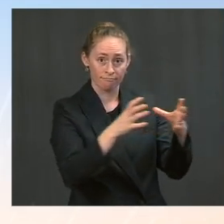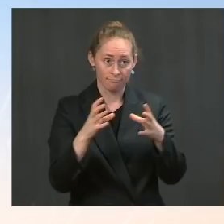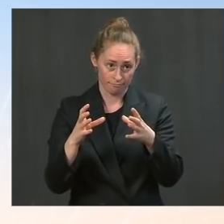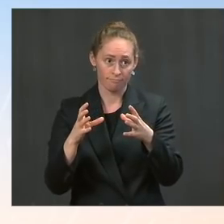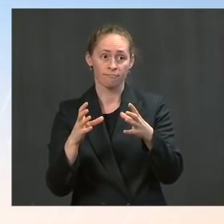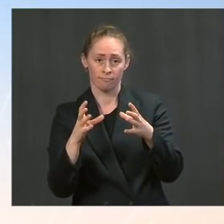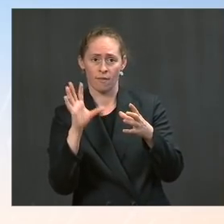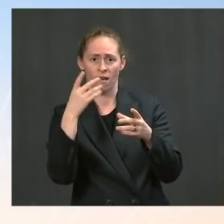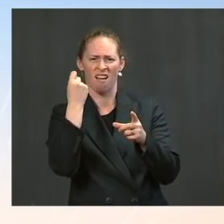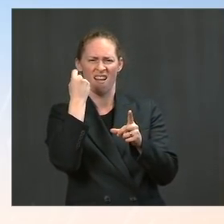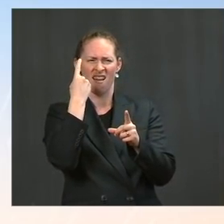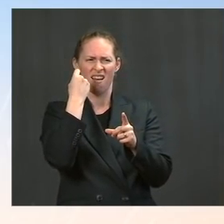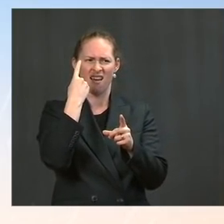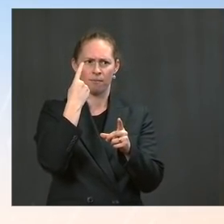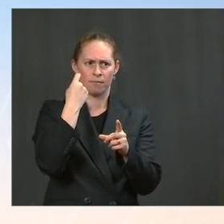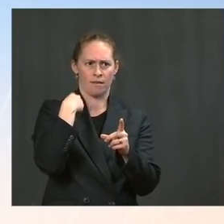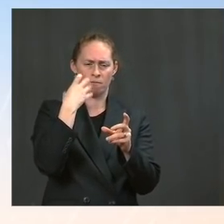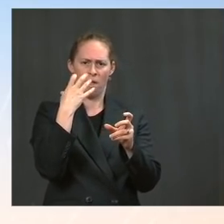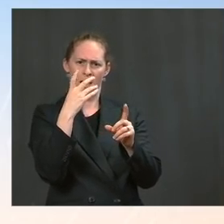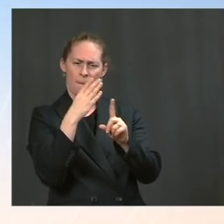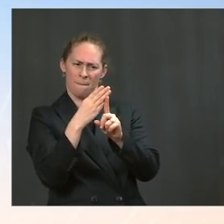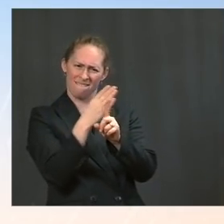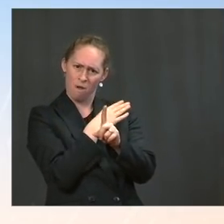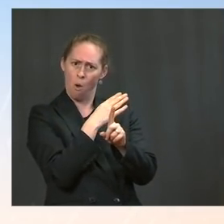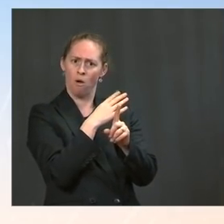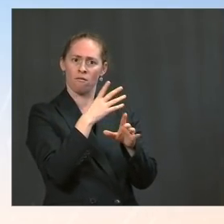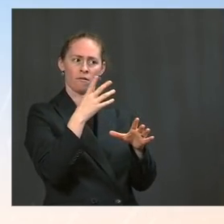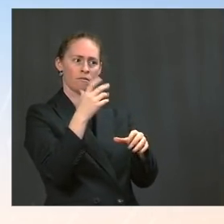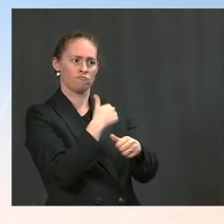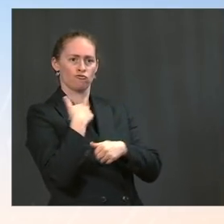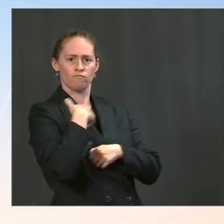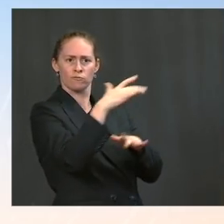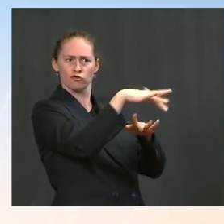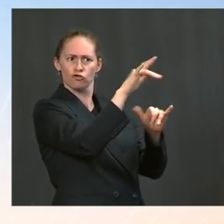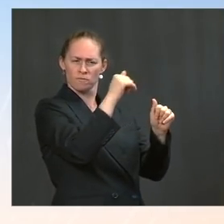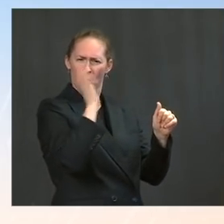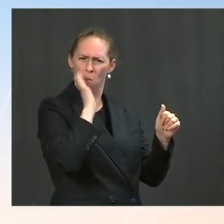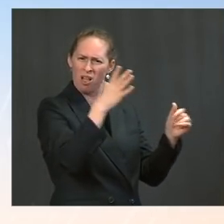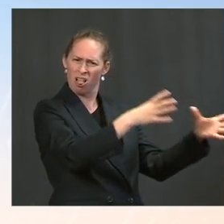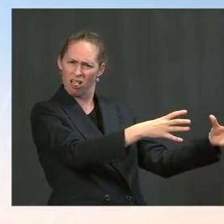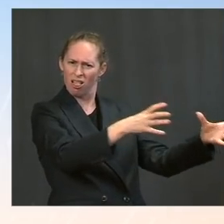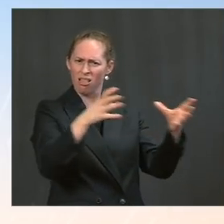servicemen and women coming out of Afghanistan. We have quite a capable Department of Defense